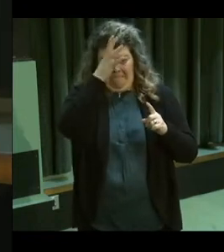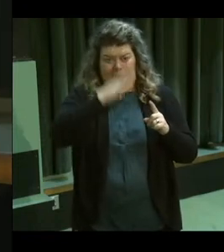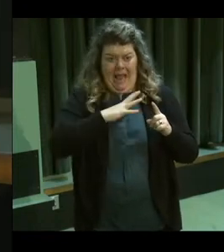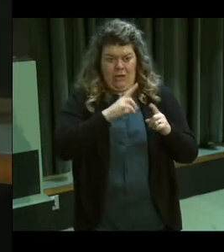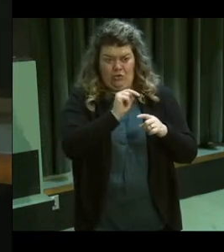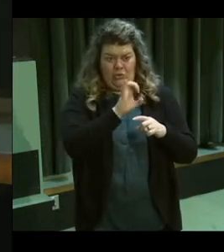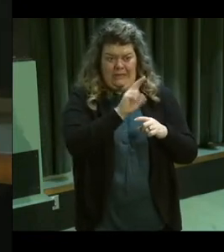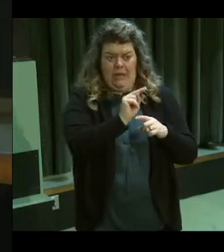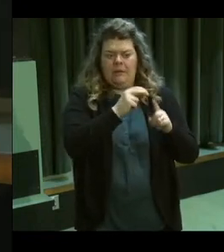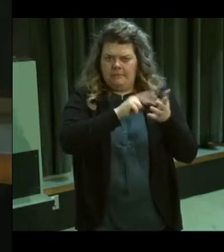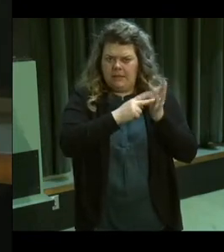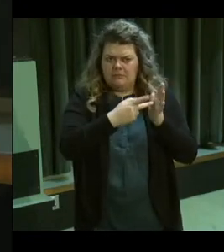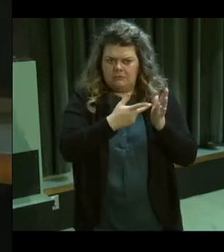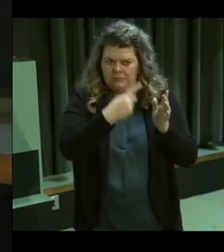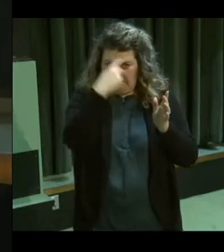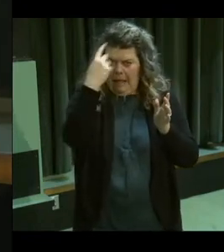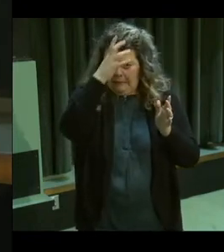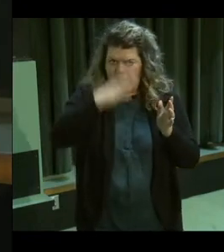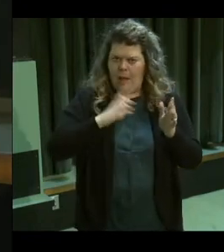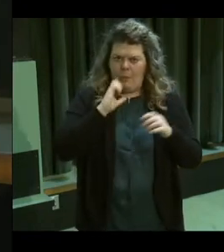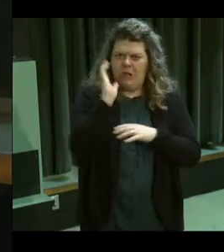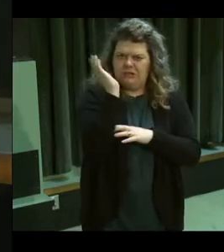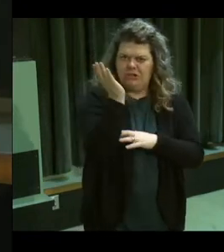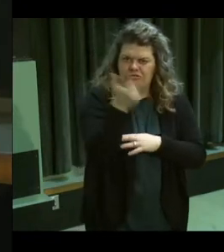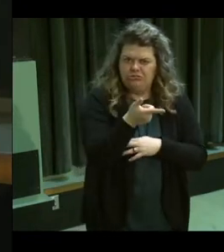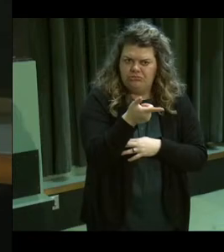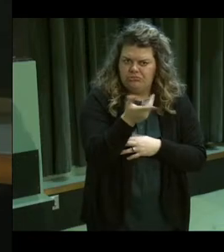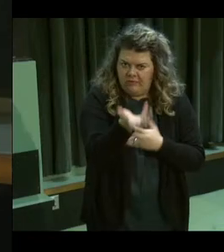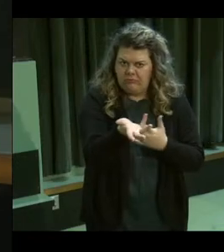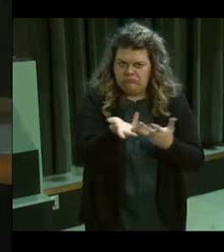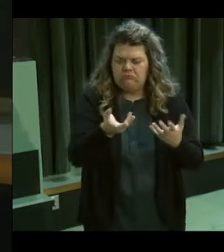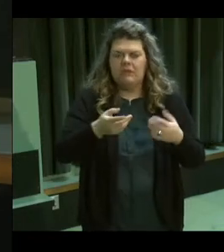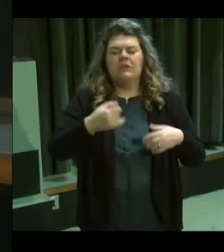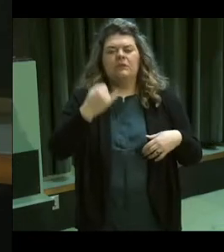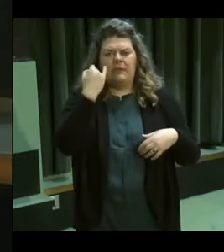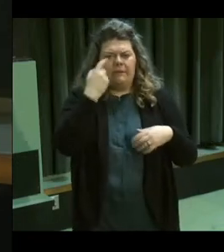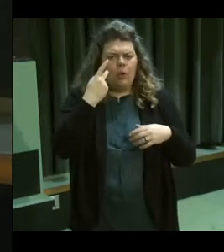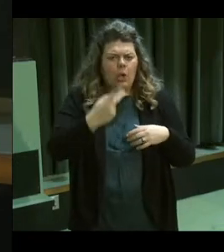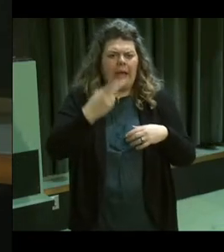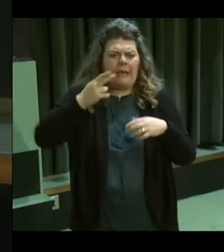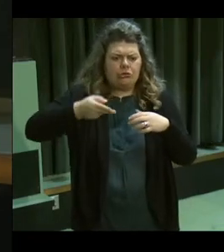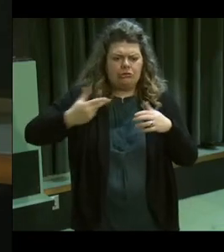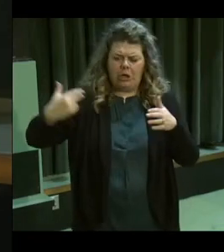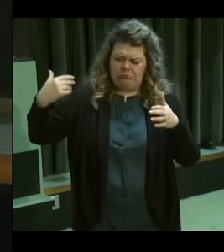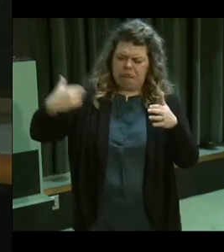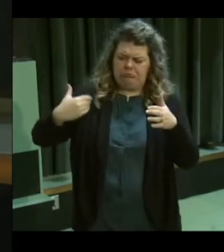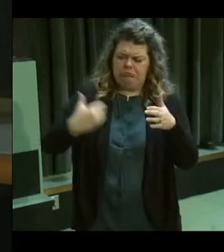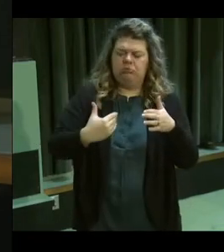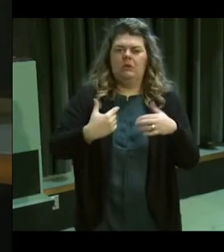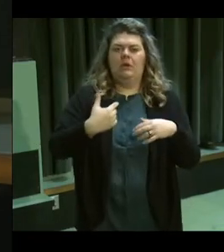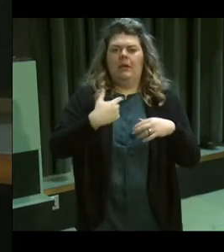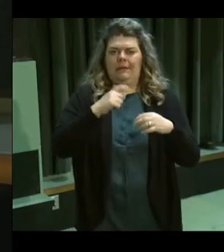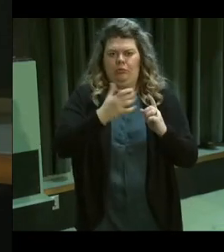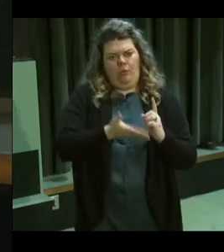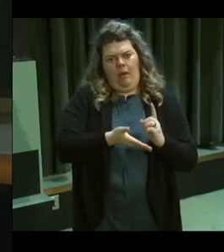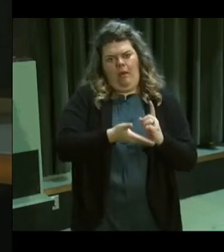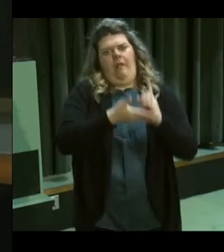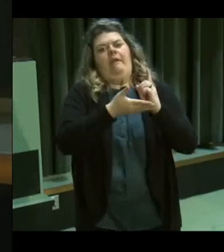come and learn from these people, but it gives them an opportunity. And we look at past